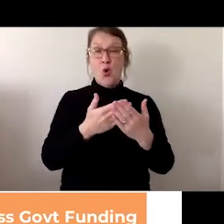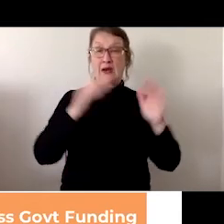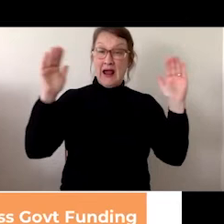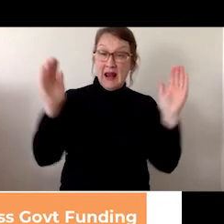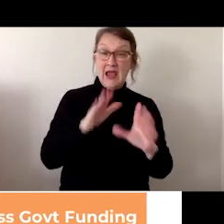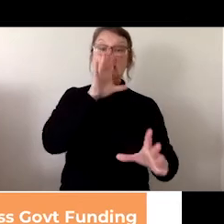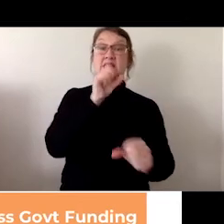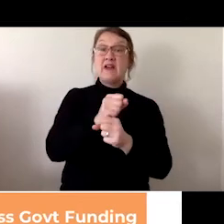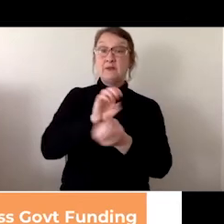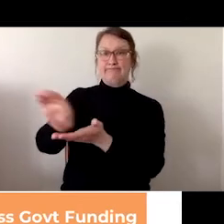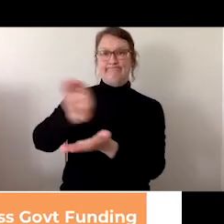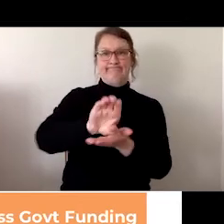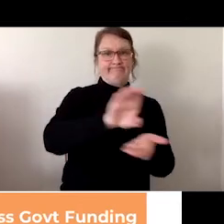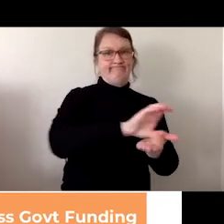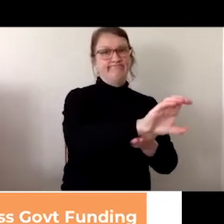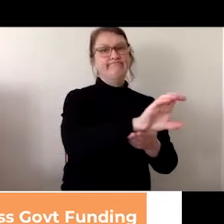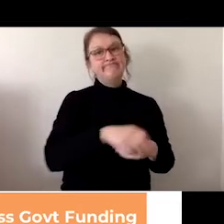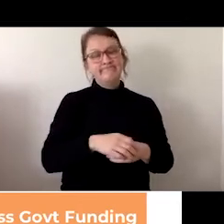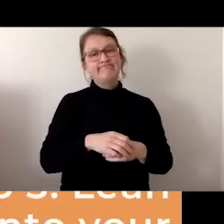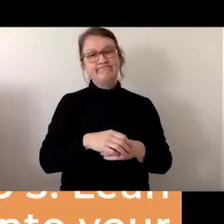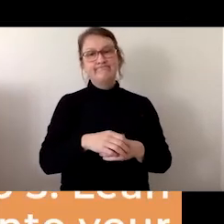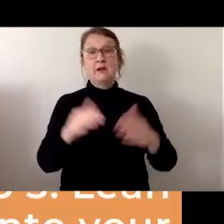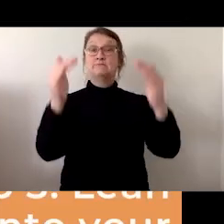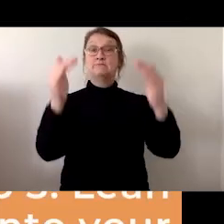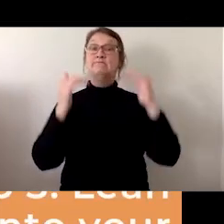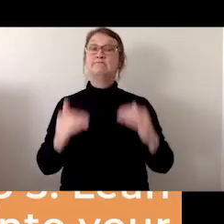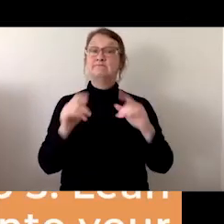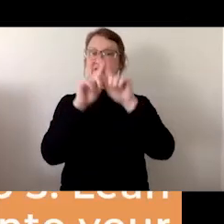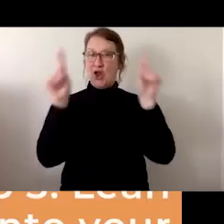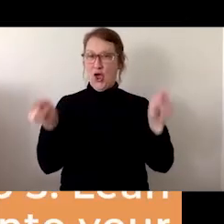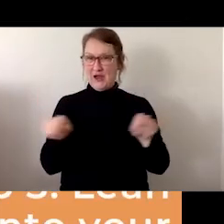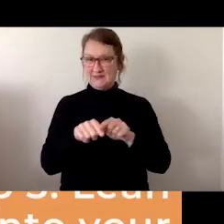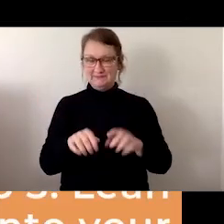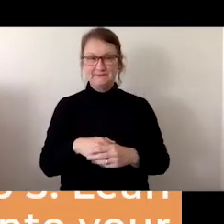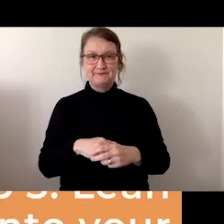I'm going to move slides now. I just wanted to